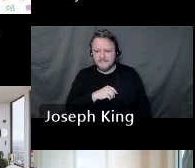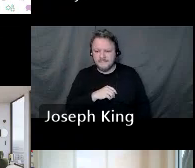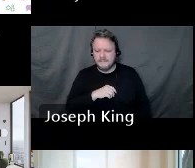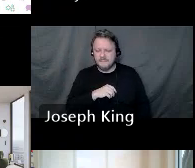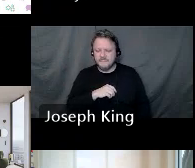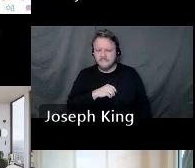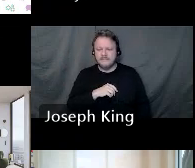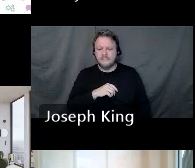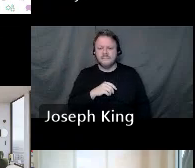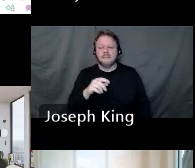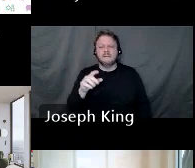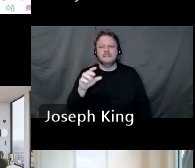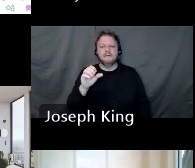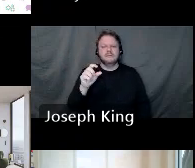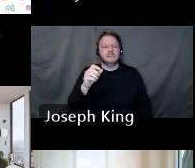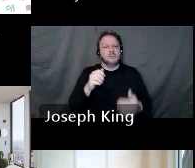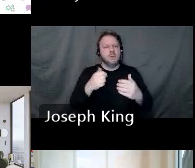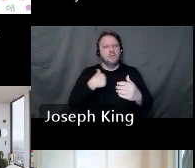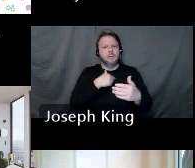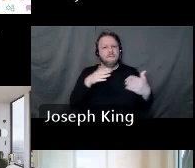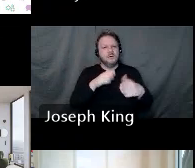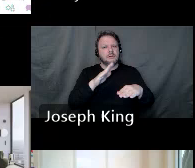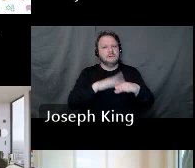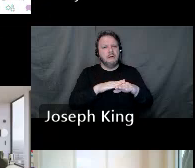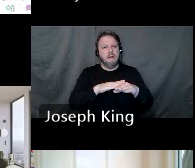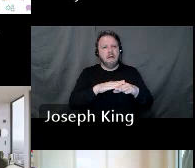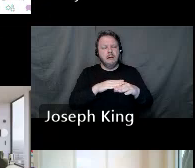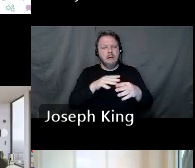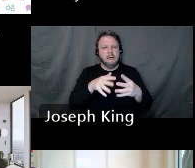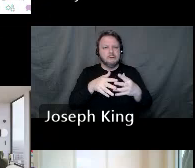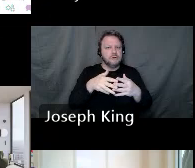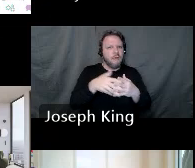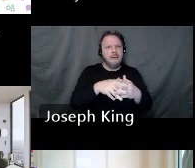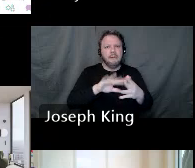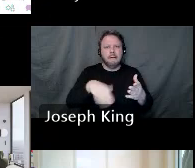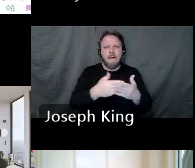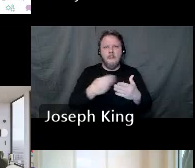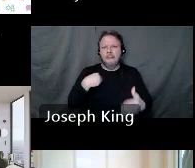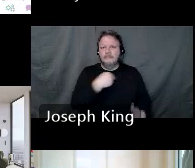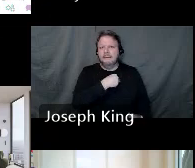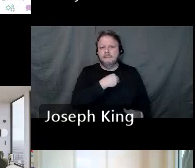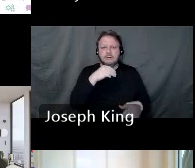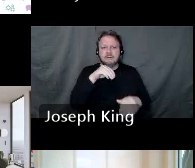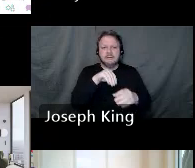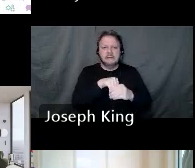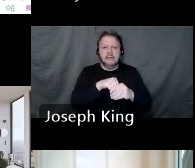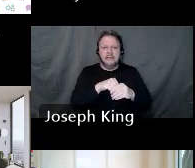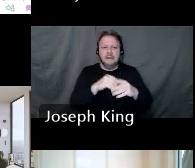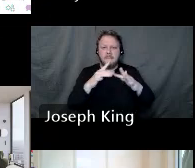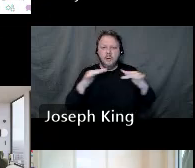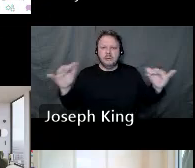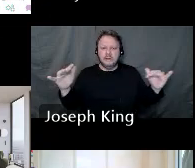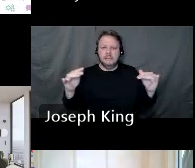And mostly we focus. Getting to know each other and kind of grounding all the members in the multi